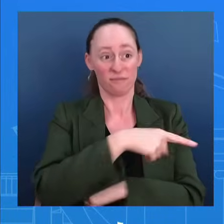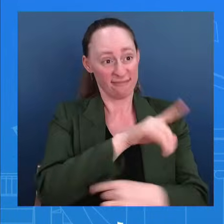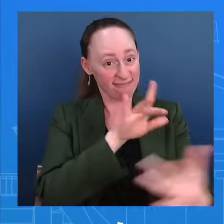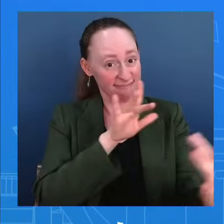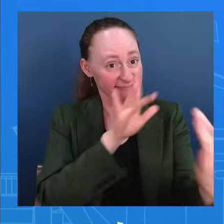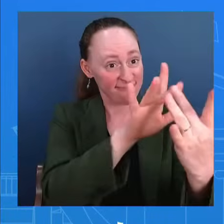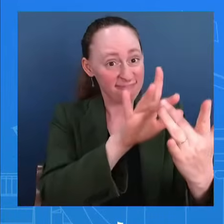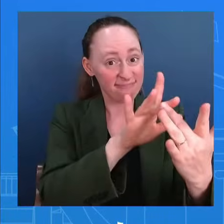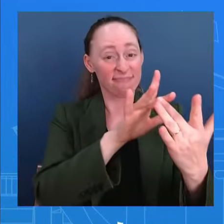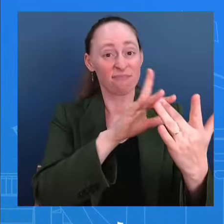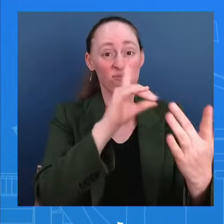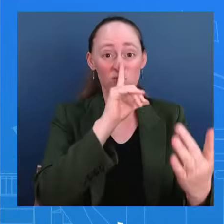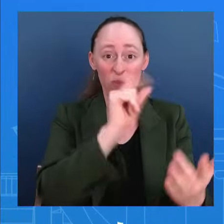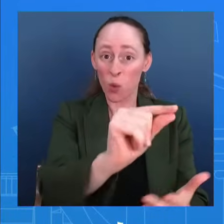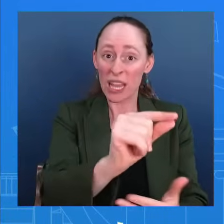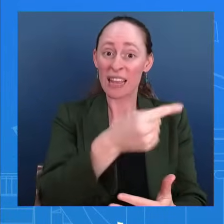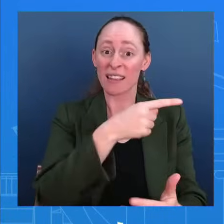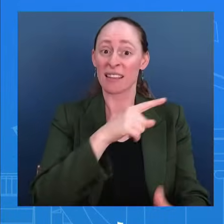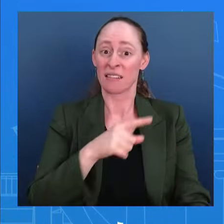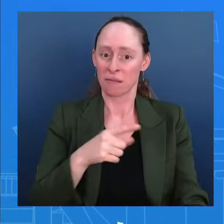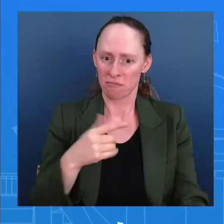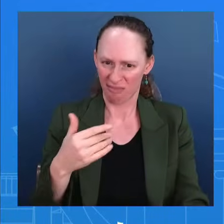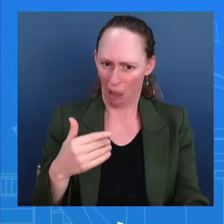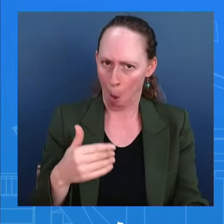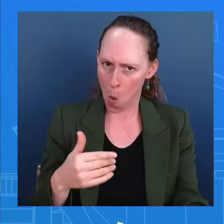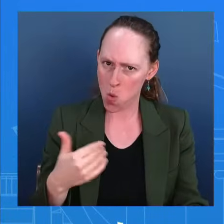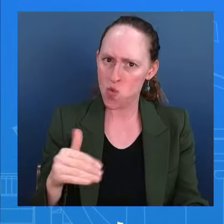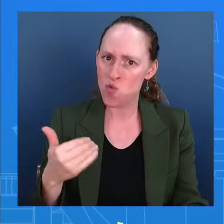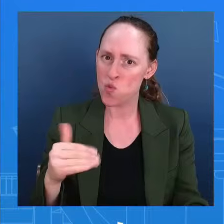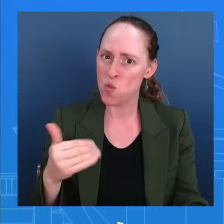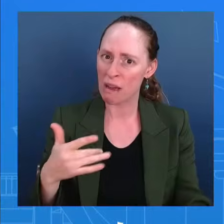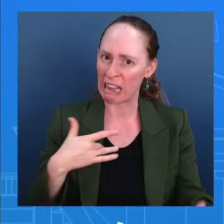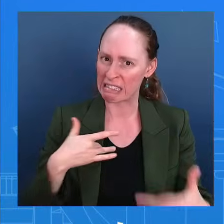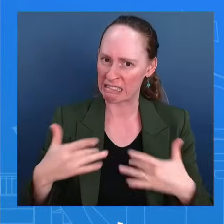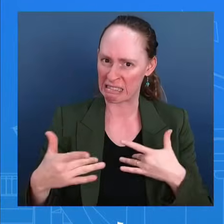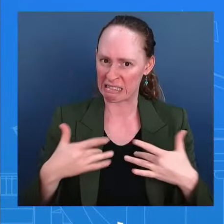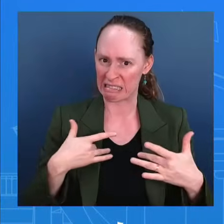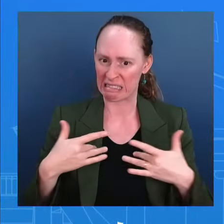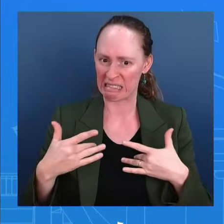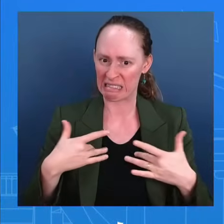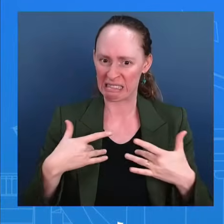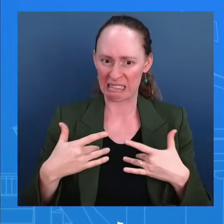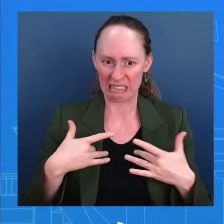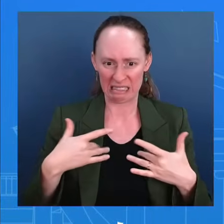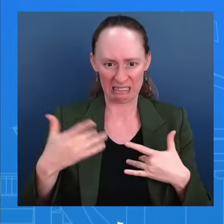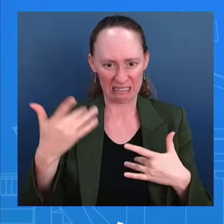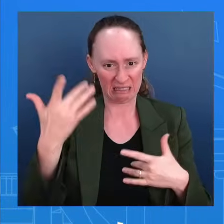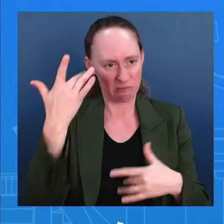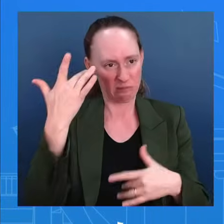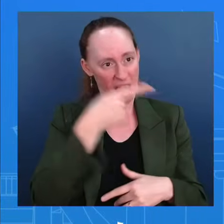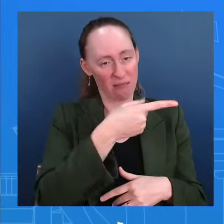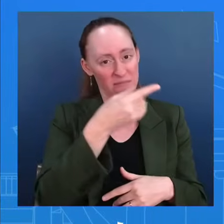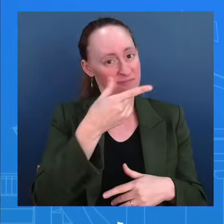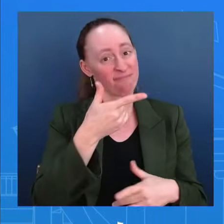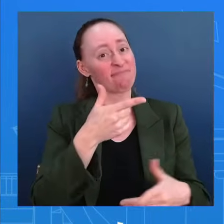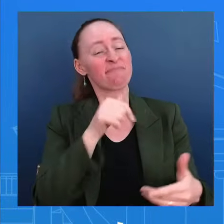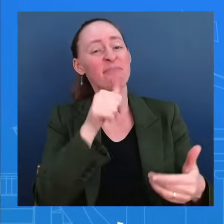especially when you had the former president lobbying against Ukraine aid. Yeah. But I cannot confirm that. I cannot confirm those calls.